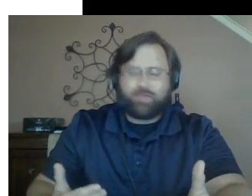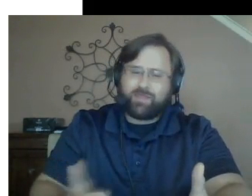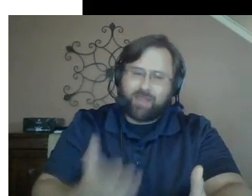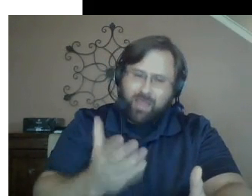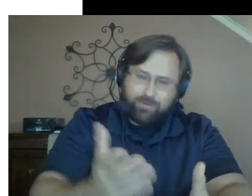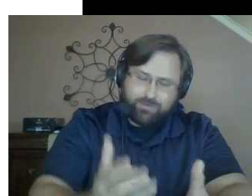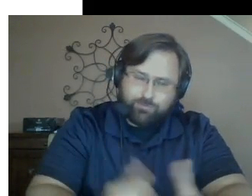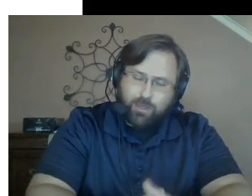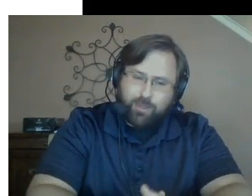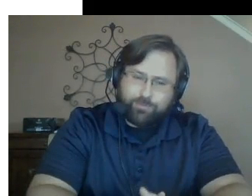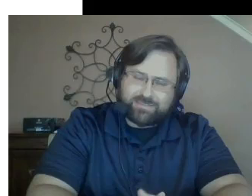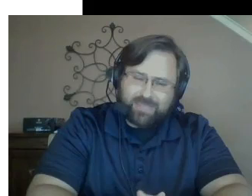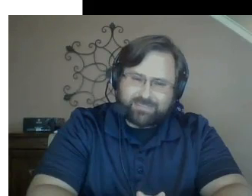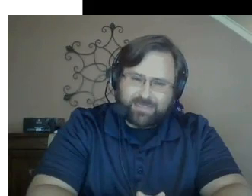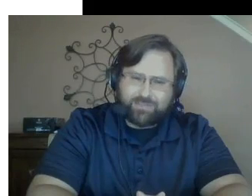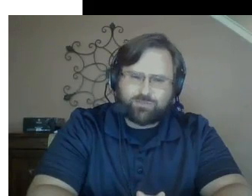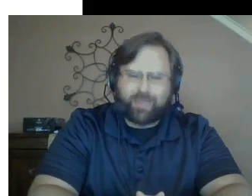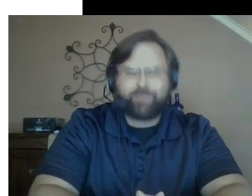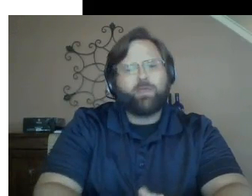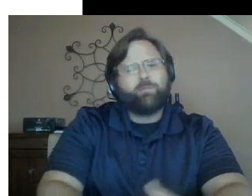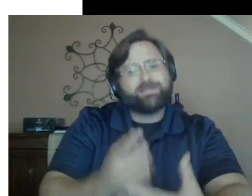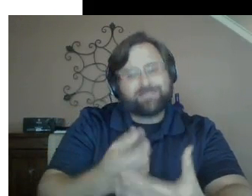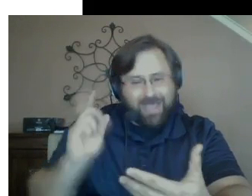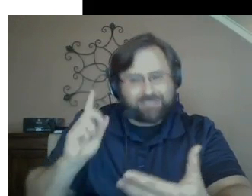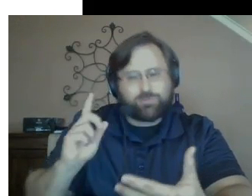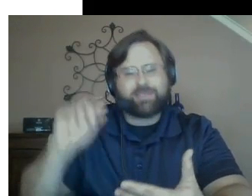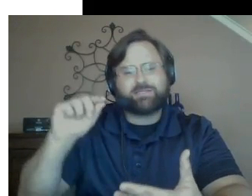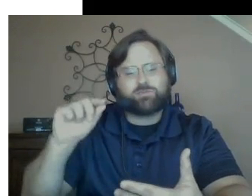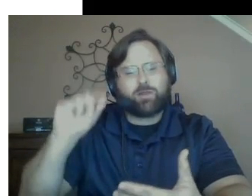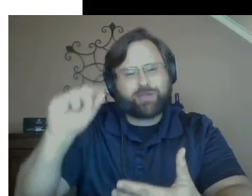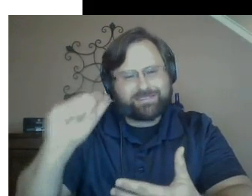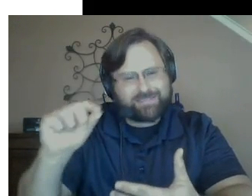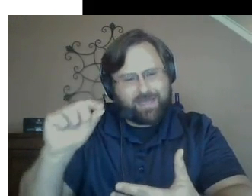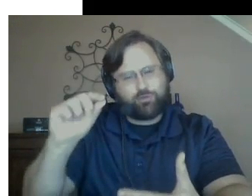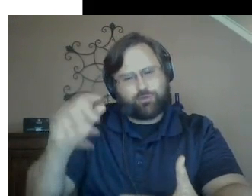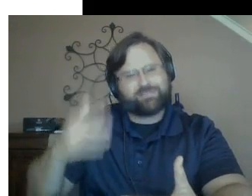then i would sign the sign this way because last week is what I'm trying to tell you